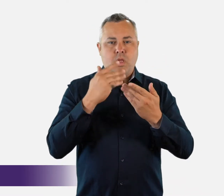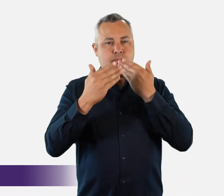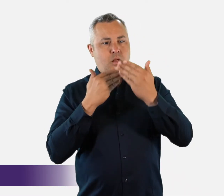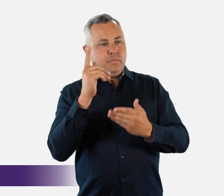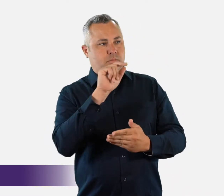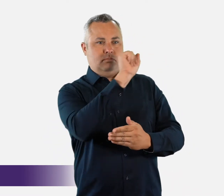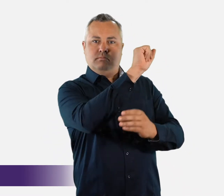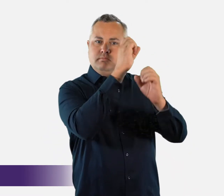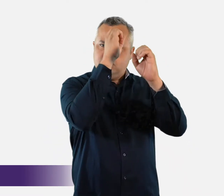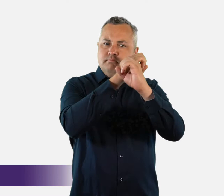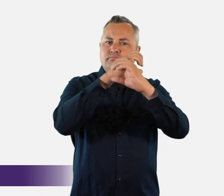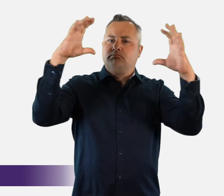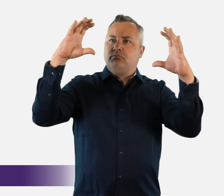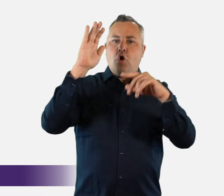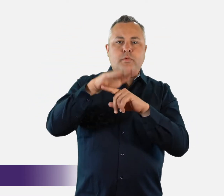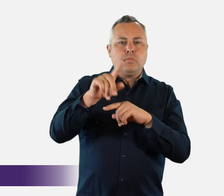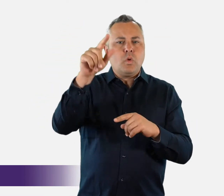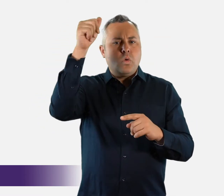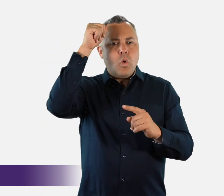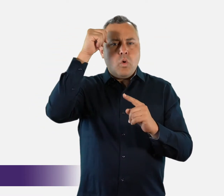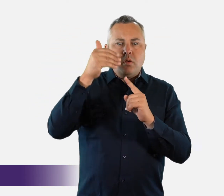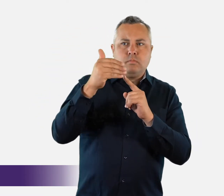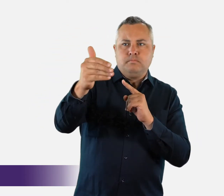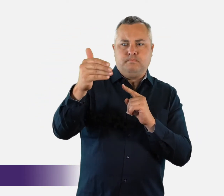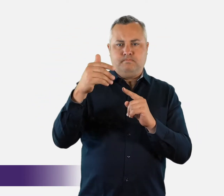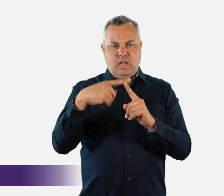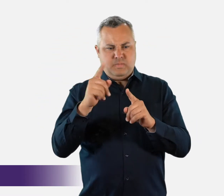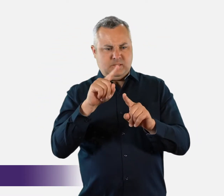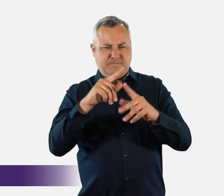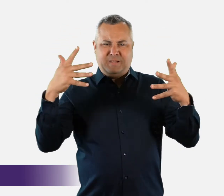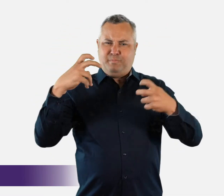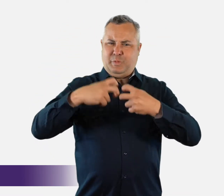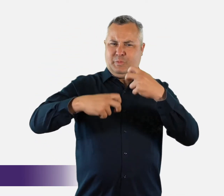Outlines the Royal Commission’s preliminary understanding of some of the key issues and barriers -